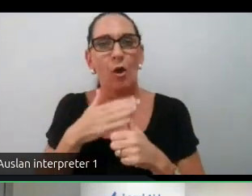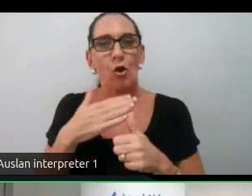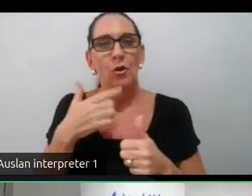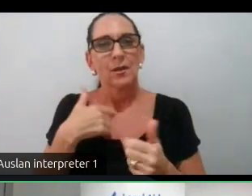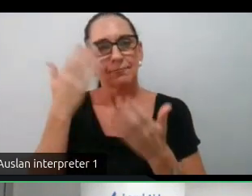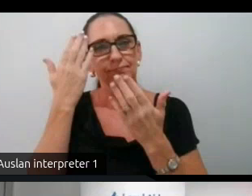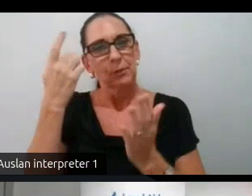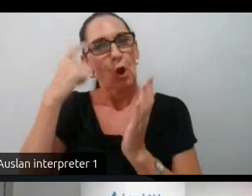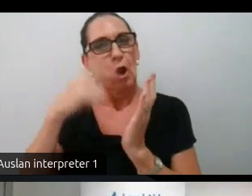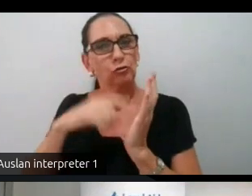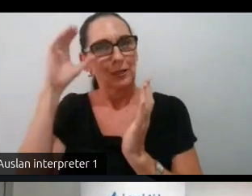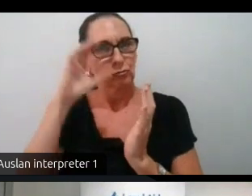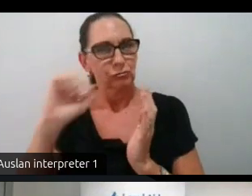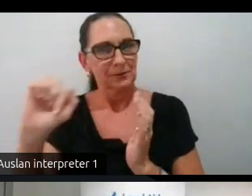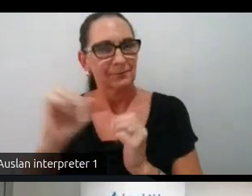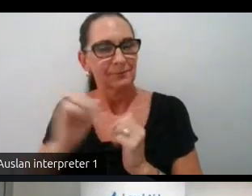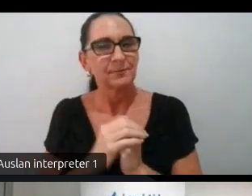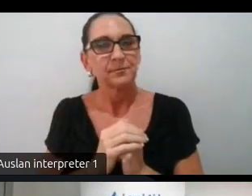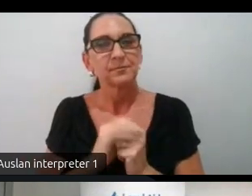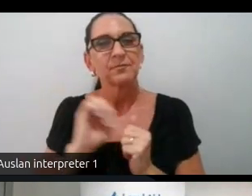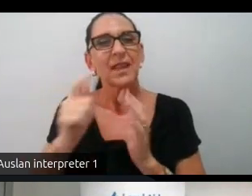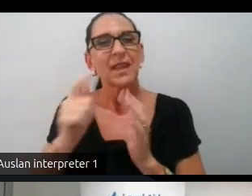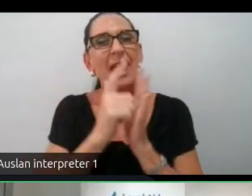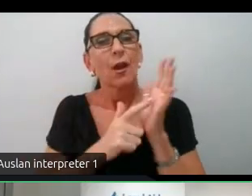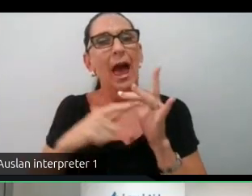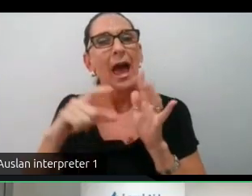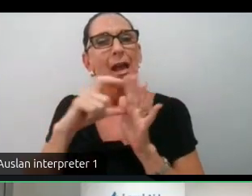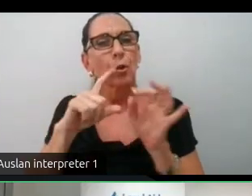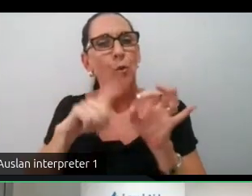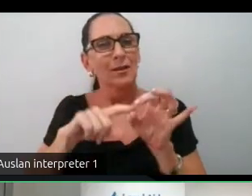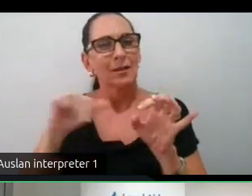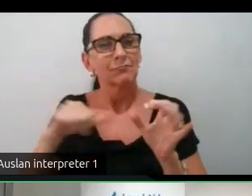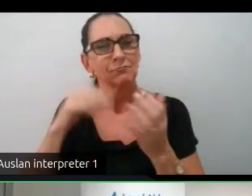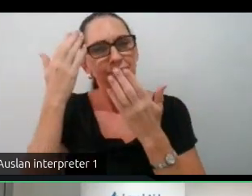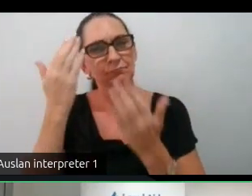like to start with an acknowledgement of country. Uh Legal Aid Queensland acknowledges and respects